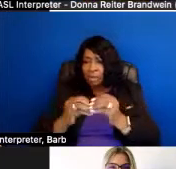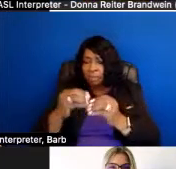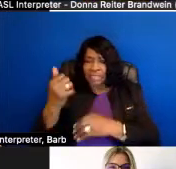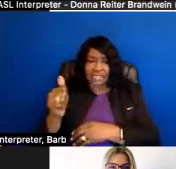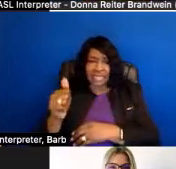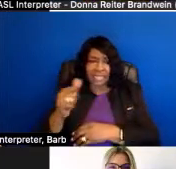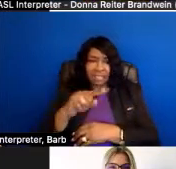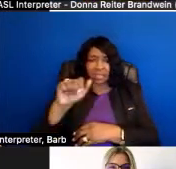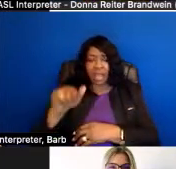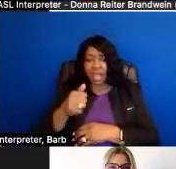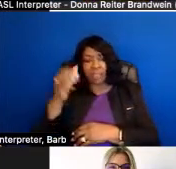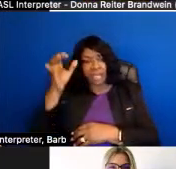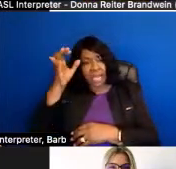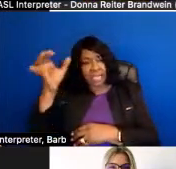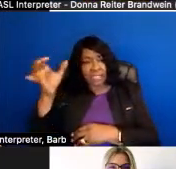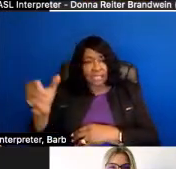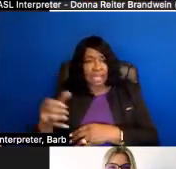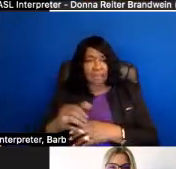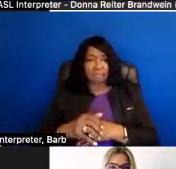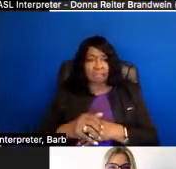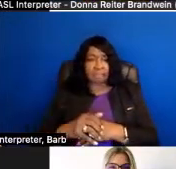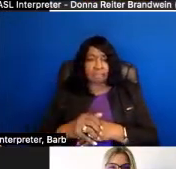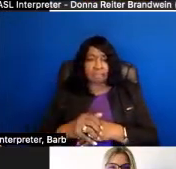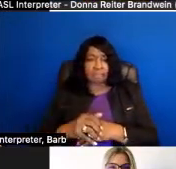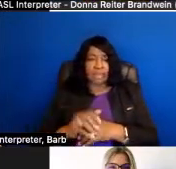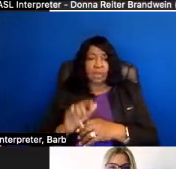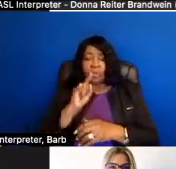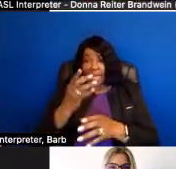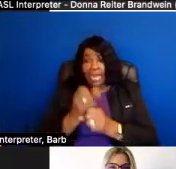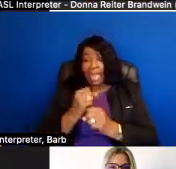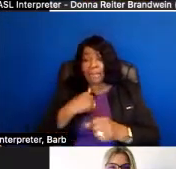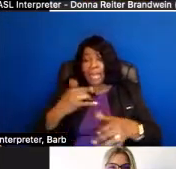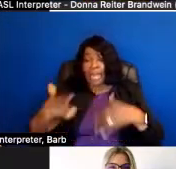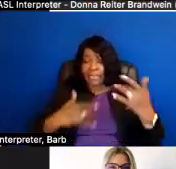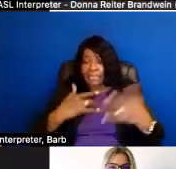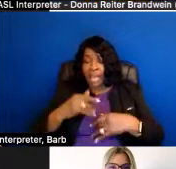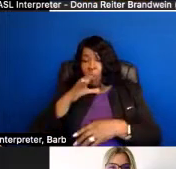that really got me excited was the idea of counterspaces.